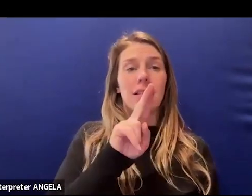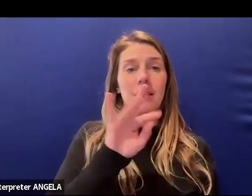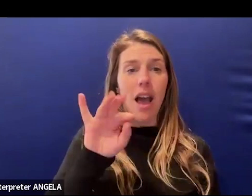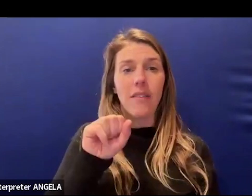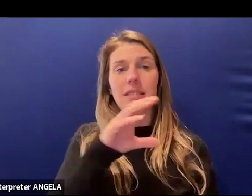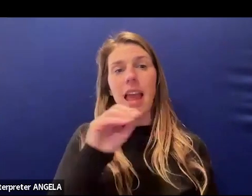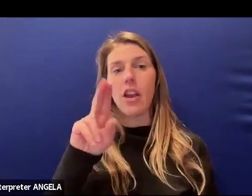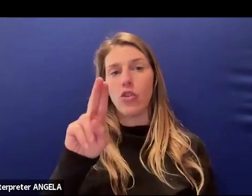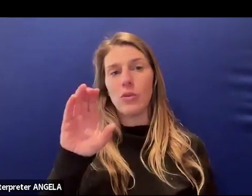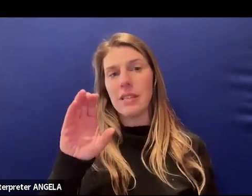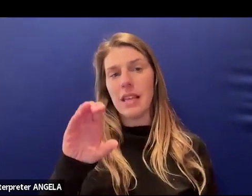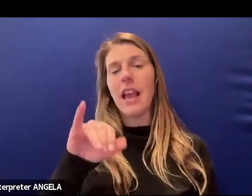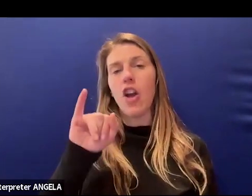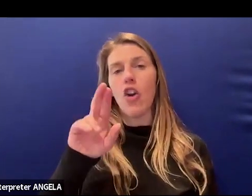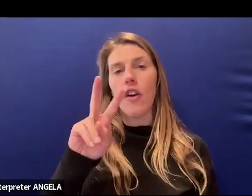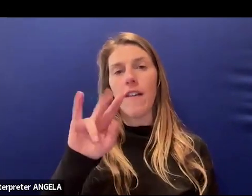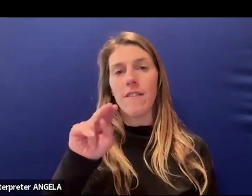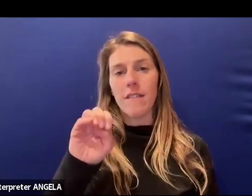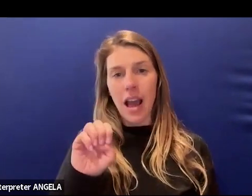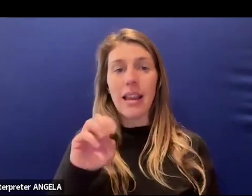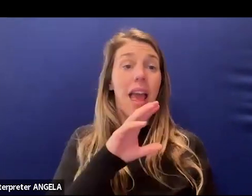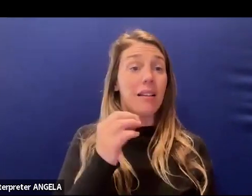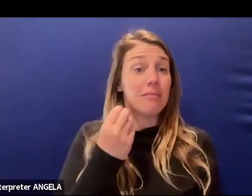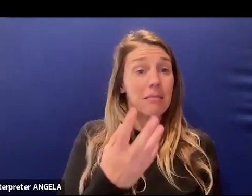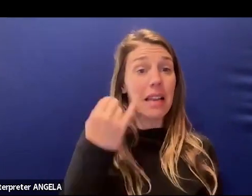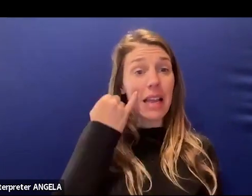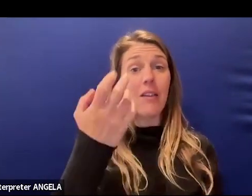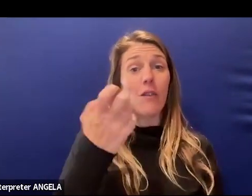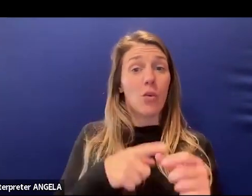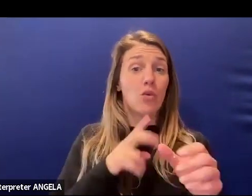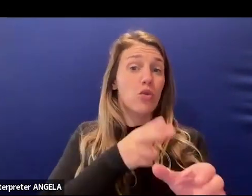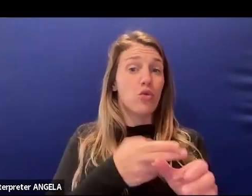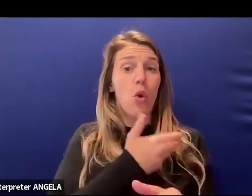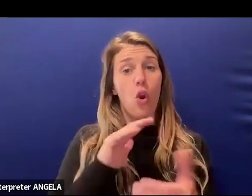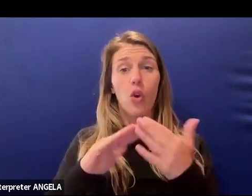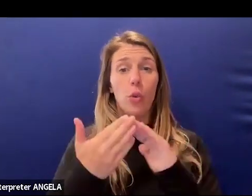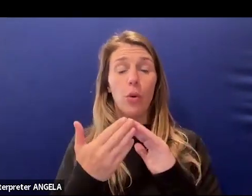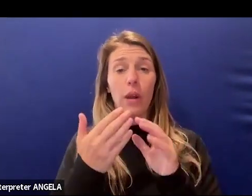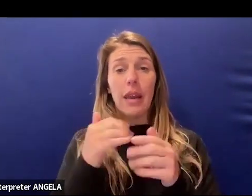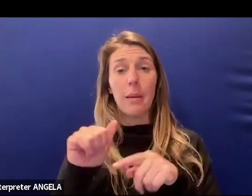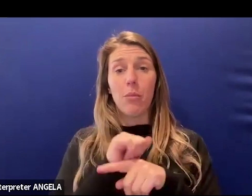and University of California, Irvine. I'll also just mention if you want to join our community of practice and receive